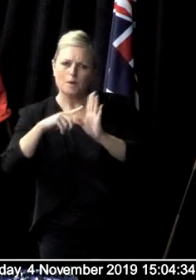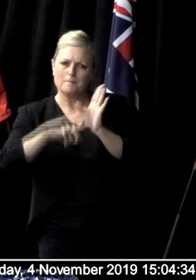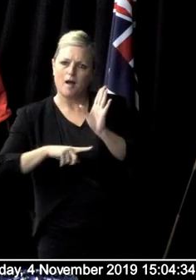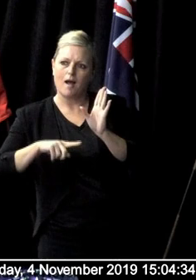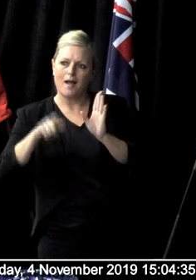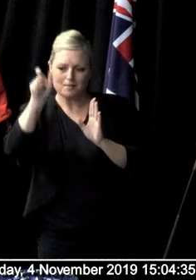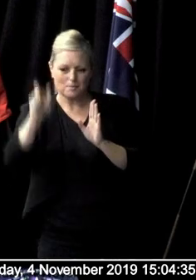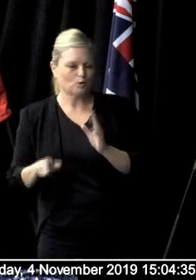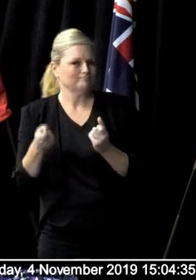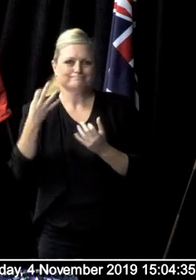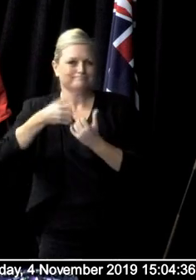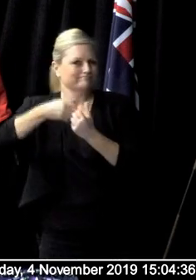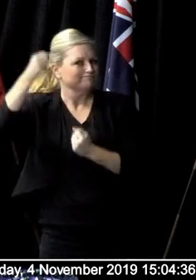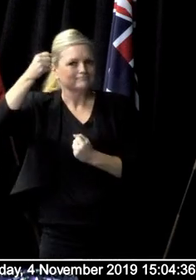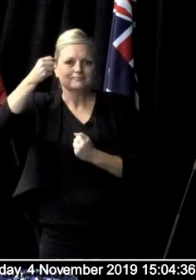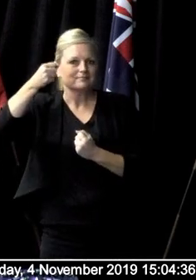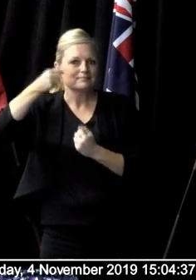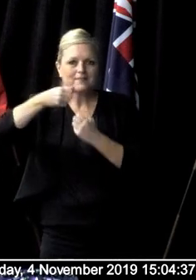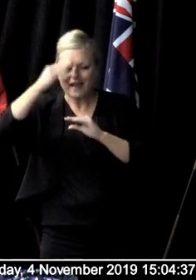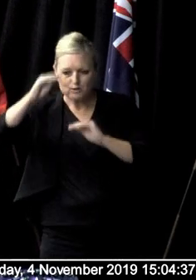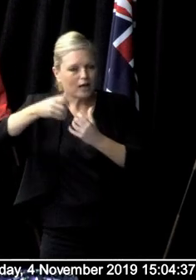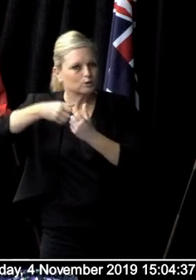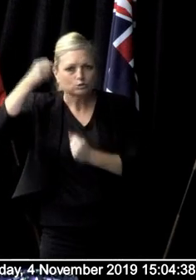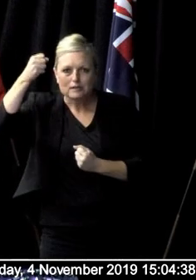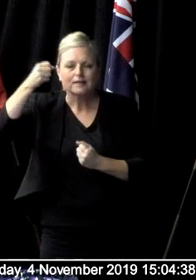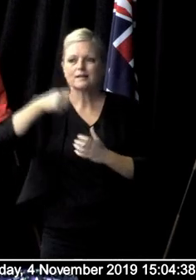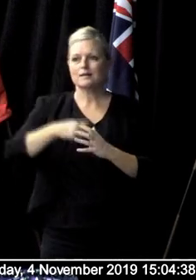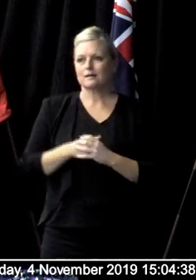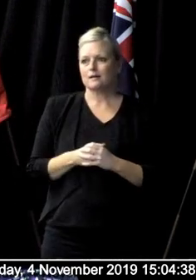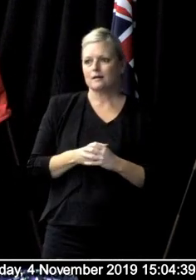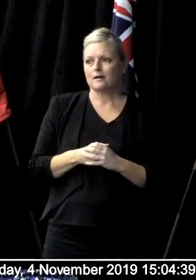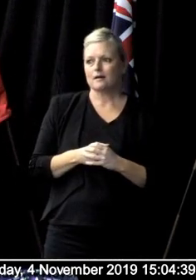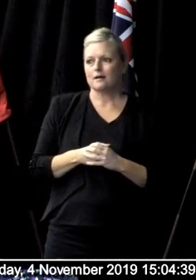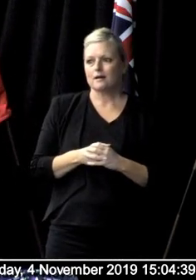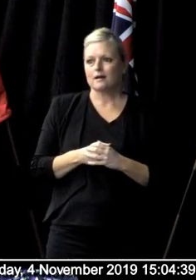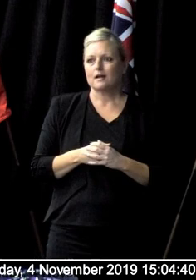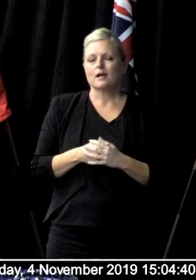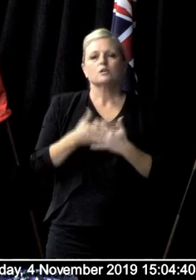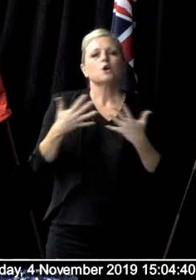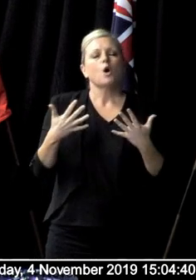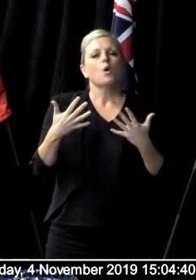degree in Education rather than – so, you know, the inclusive education requires the